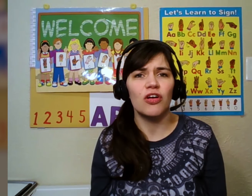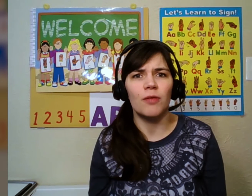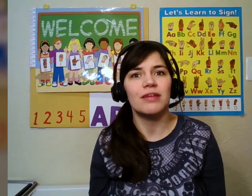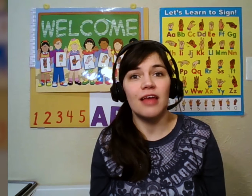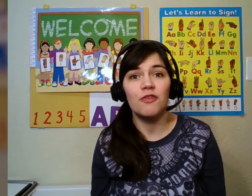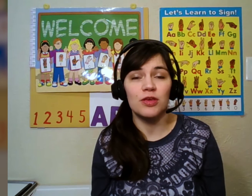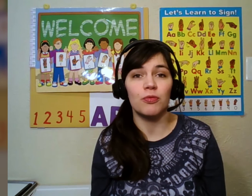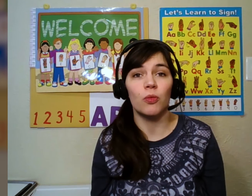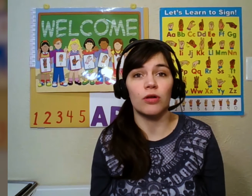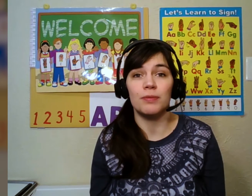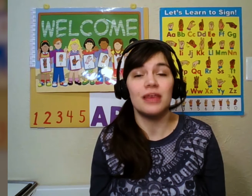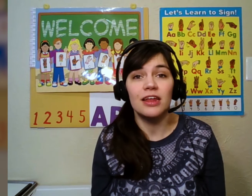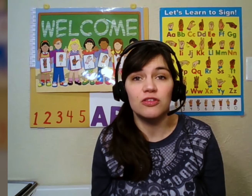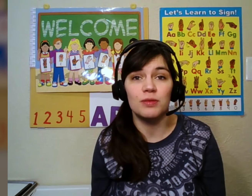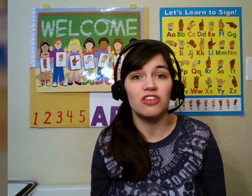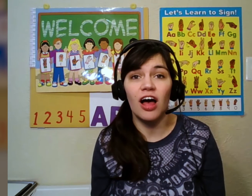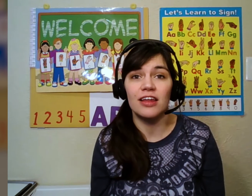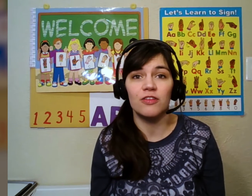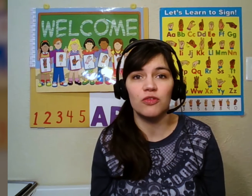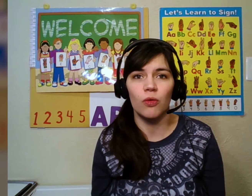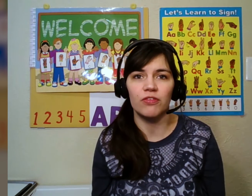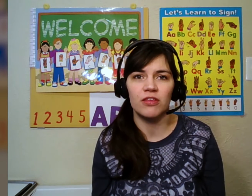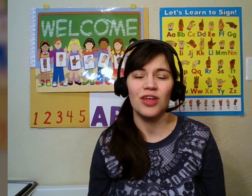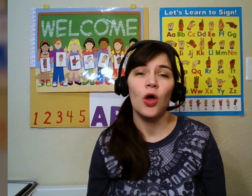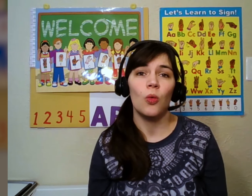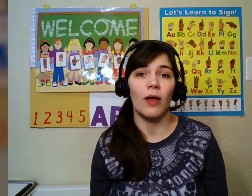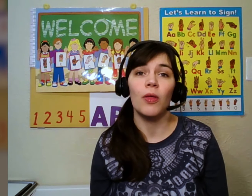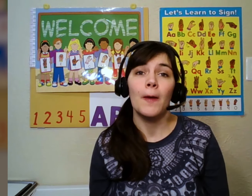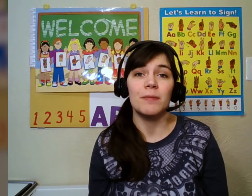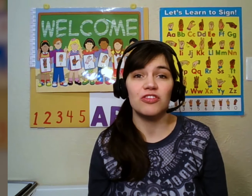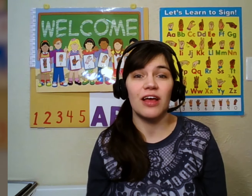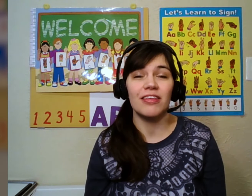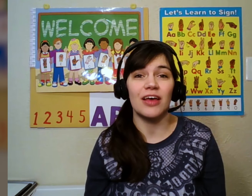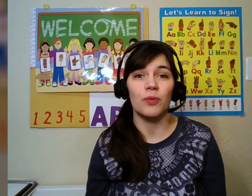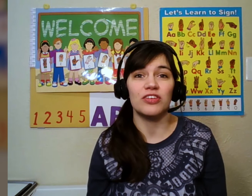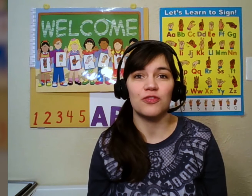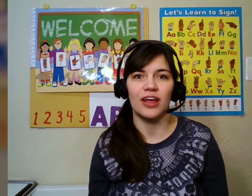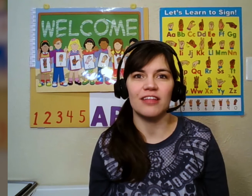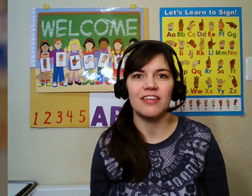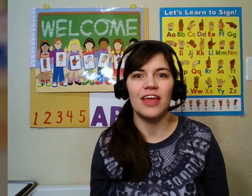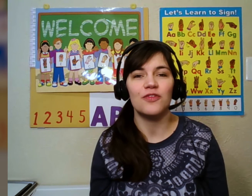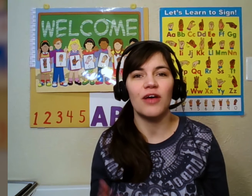In Europe, deaf people were beginning to be taught in schools. Well Mr. Gallaudet went to France and